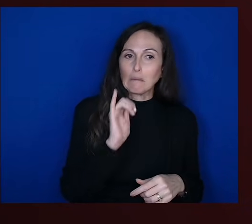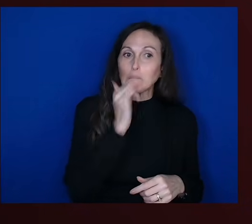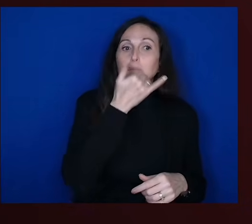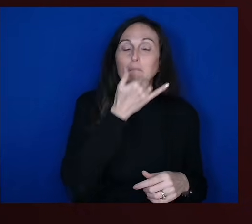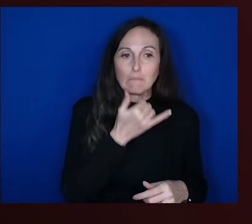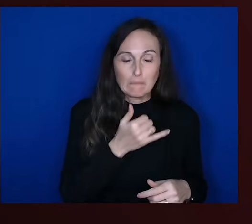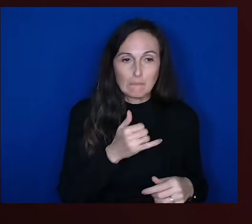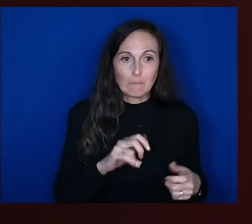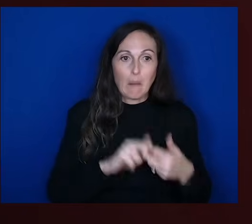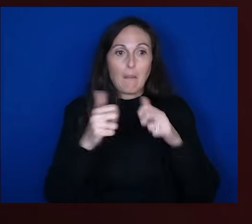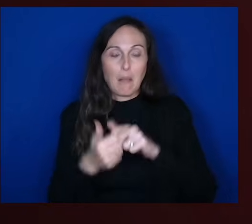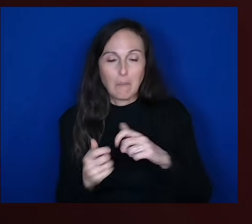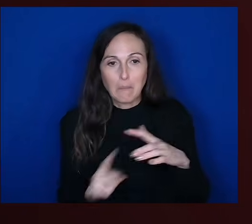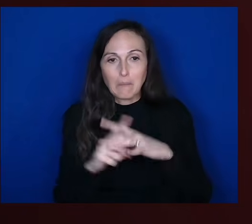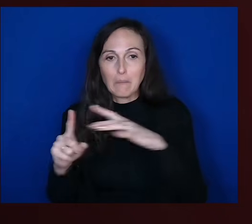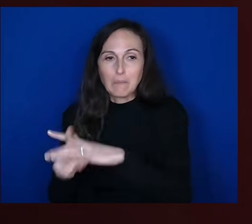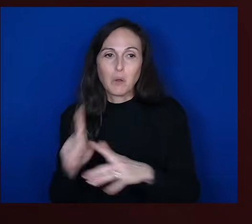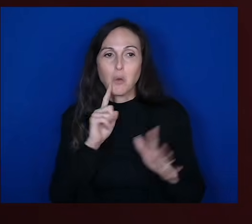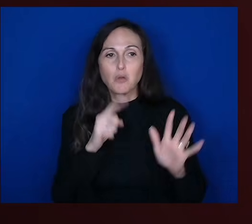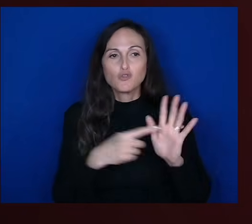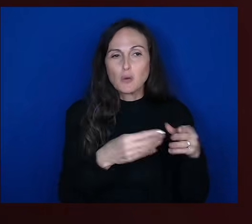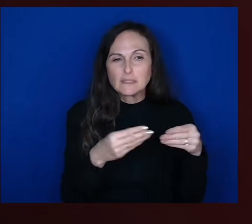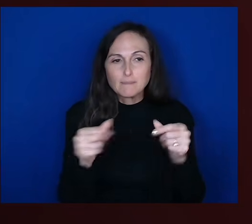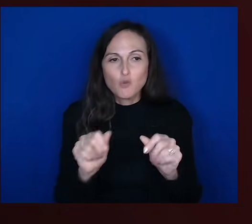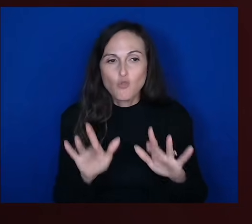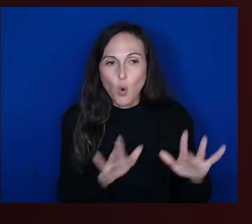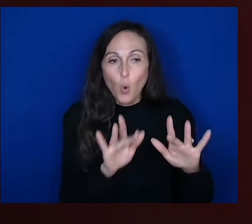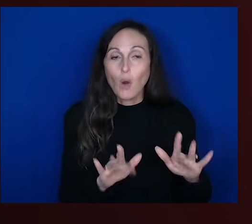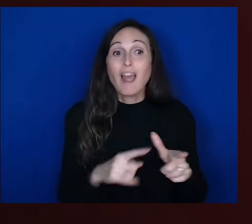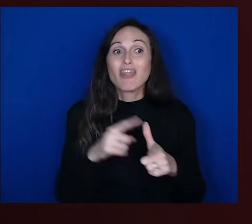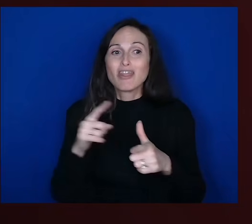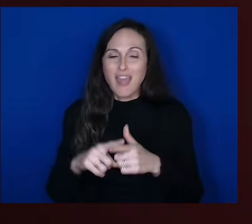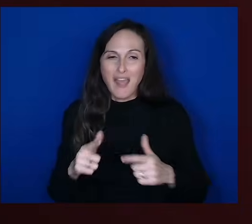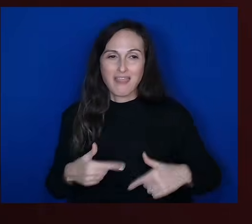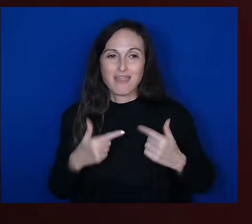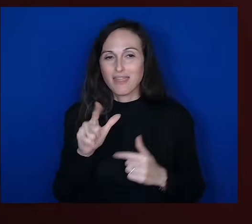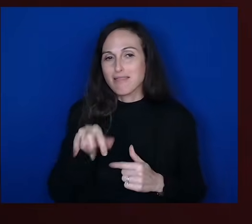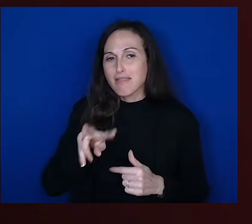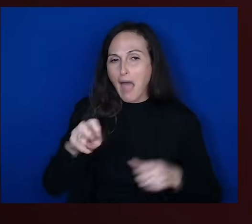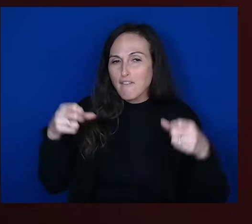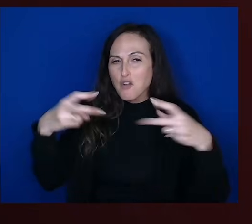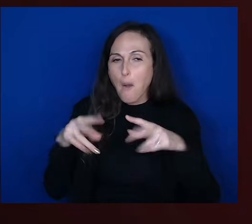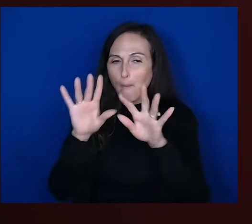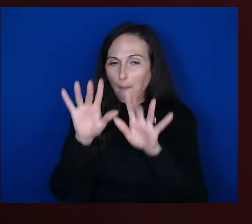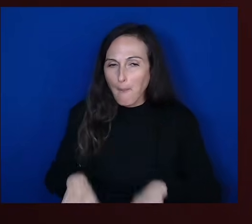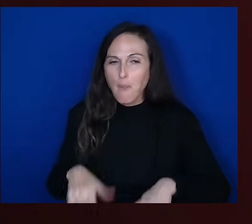but I am going to jump into live code in just a second. So, what we're doing here is saying, "Hey,